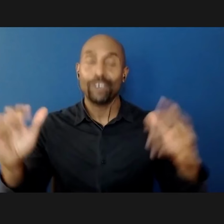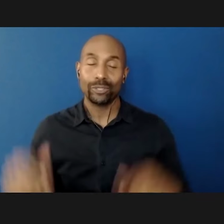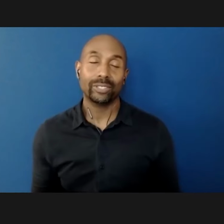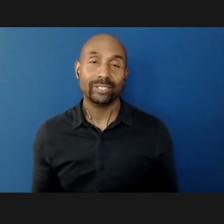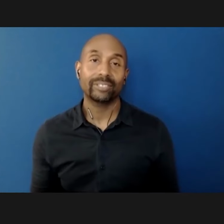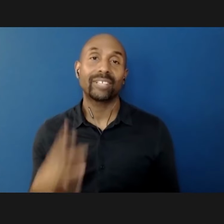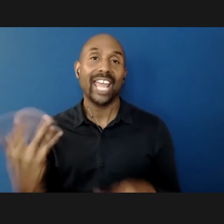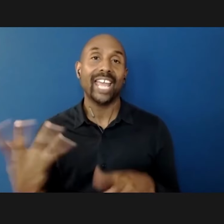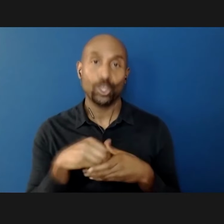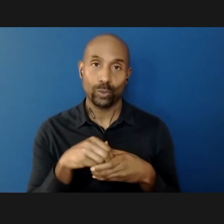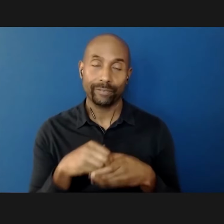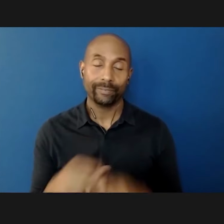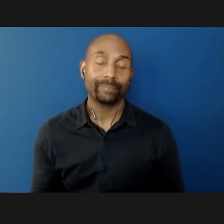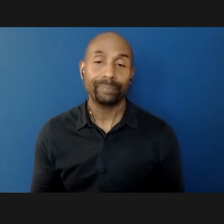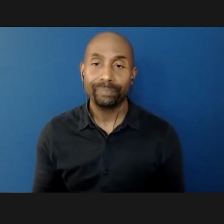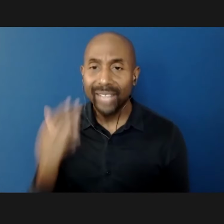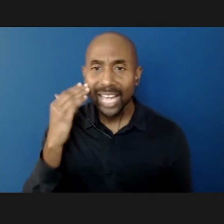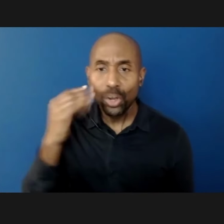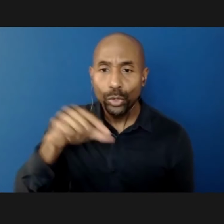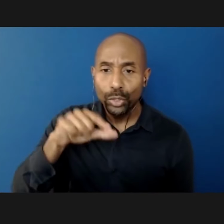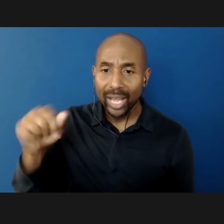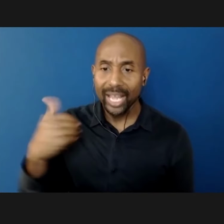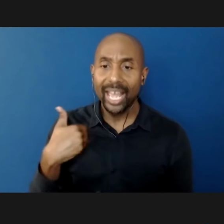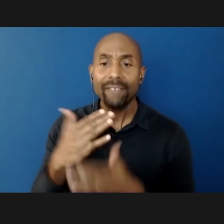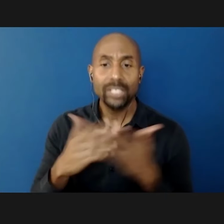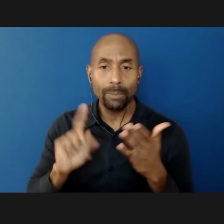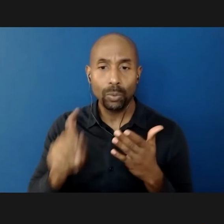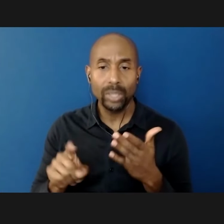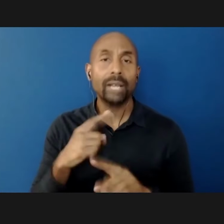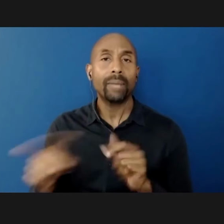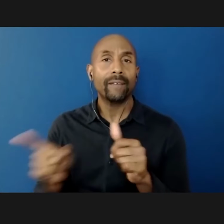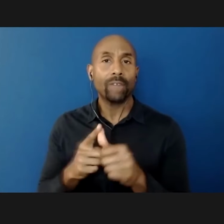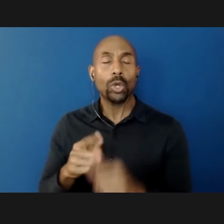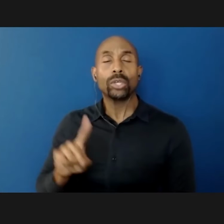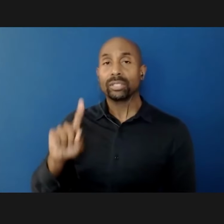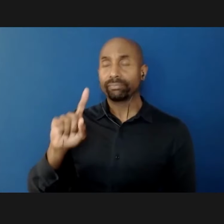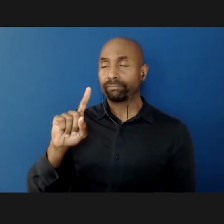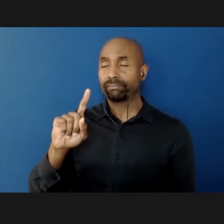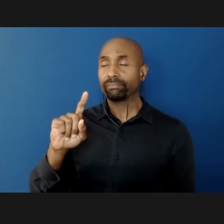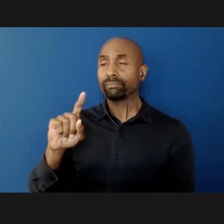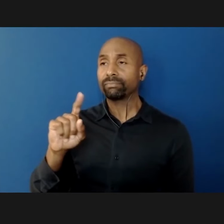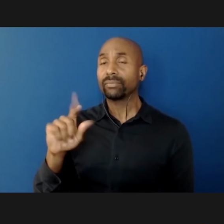in the Q & A, I want to turn very quick toll Leroy. Leroy, you have about two minutes.